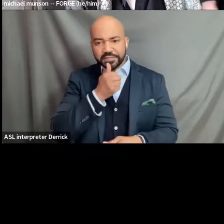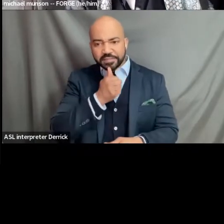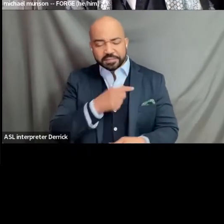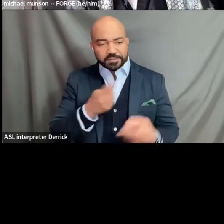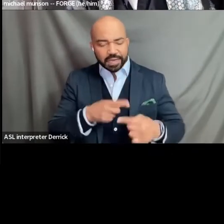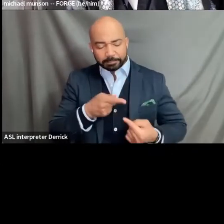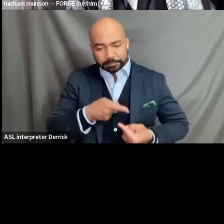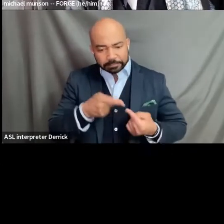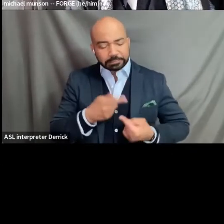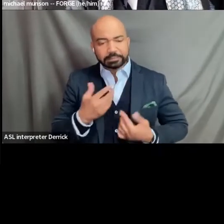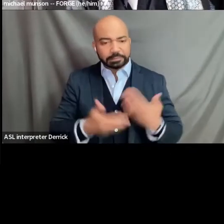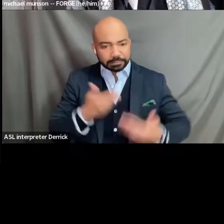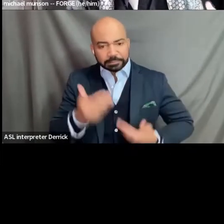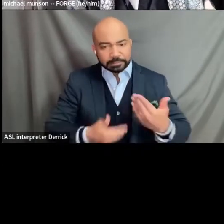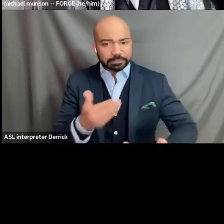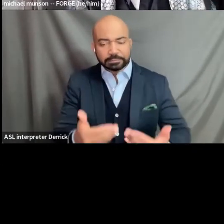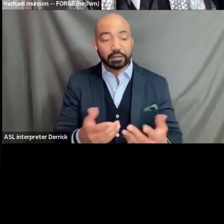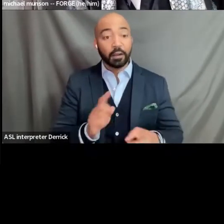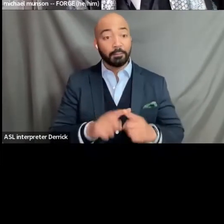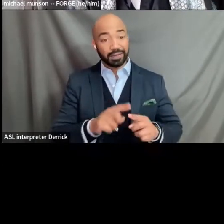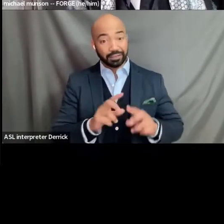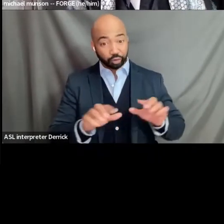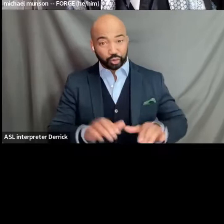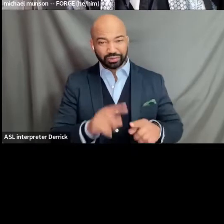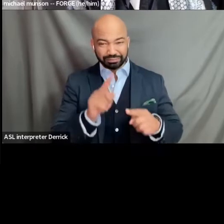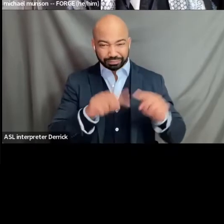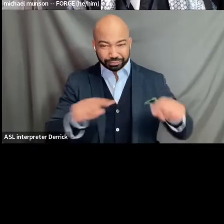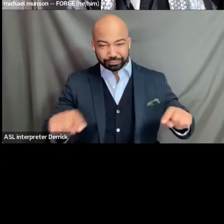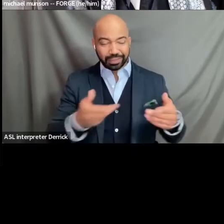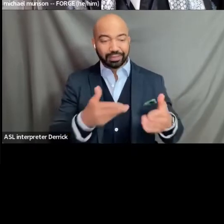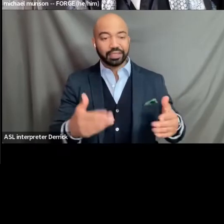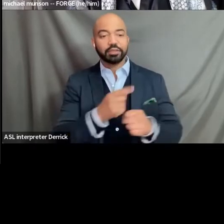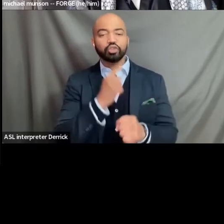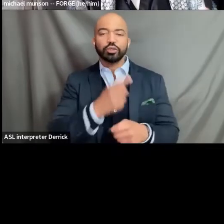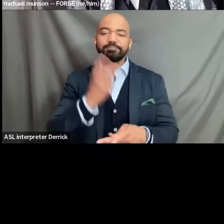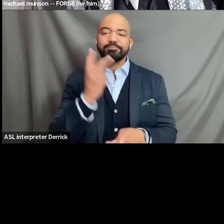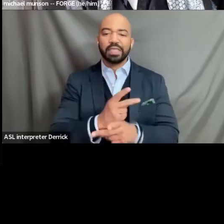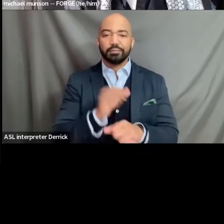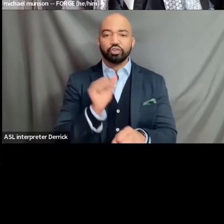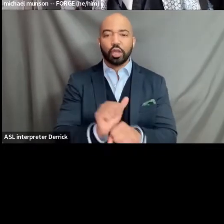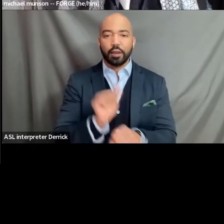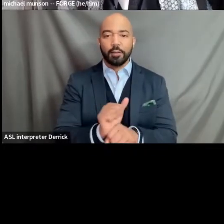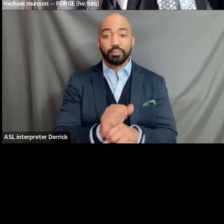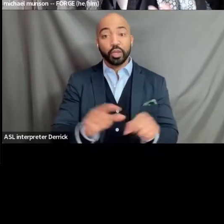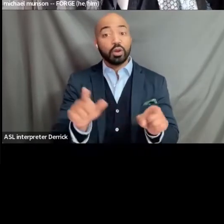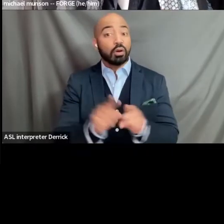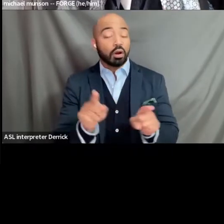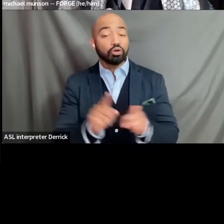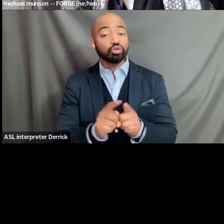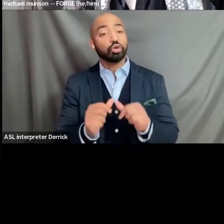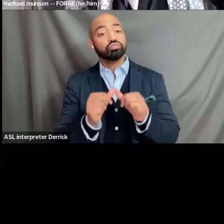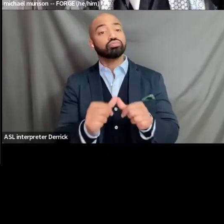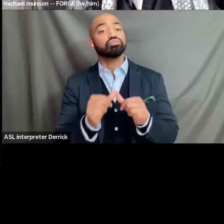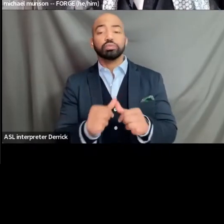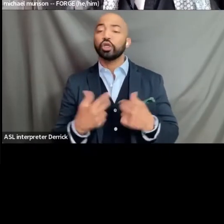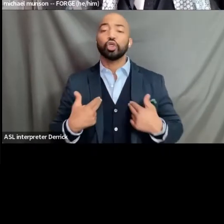but there's a lot of things that people do to try to maintain their employment and stay as a working human being in this world,